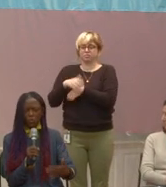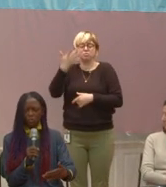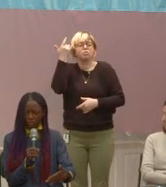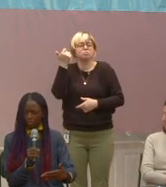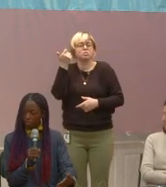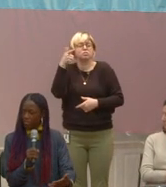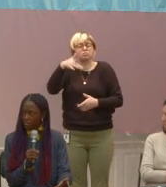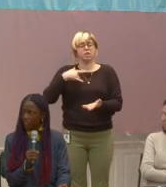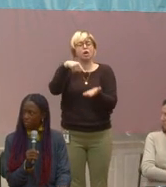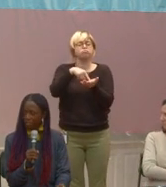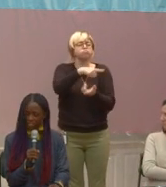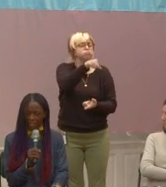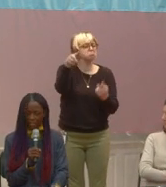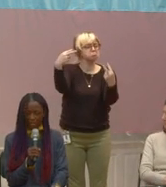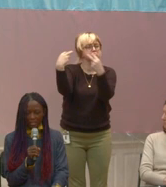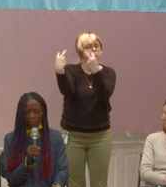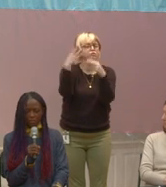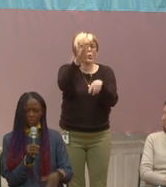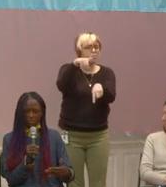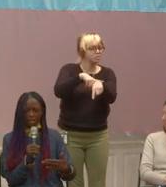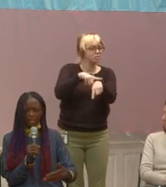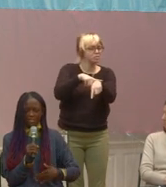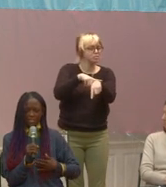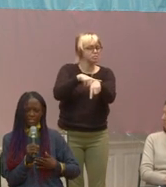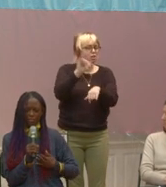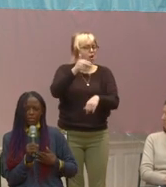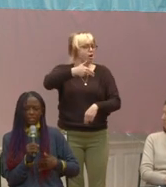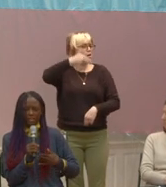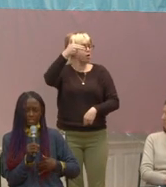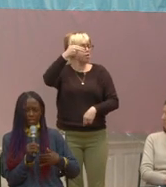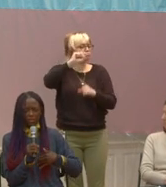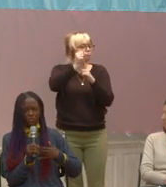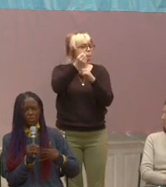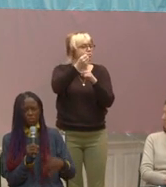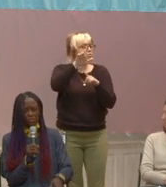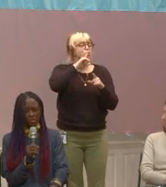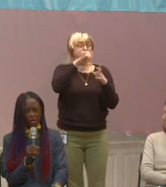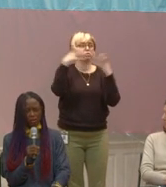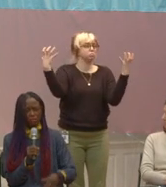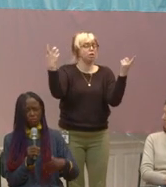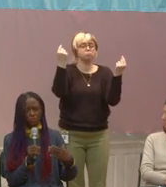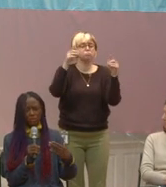owe the viewer something for their time. But there's also the high stakes of recognizing that there's so much that unfolds for